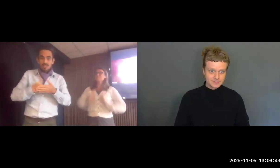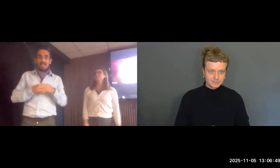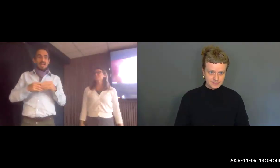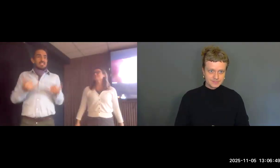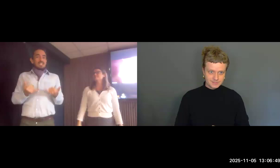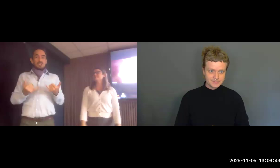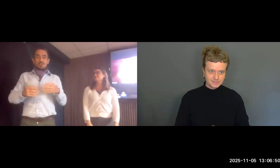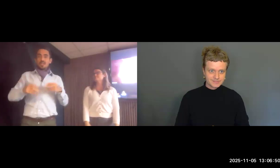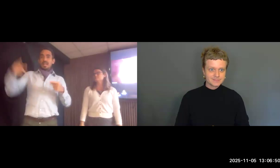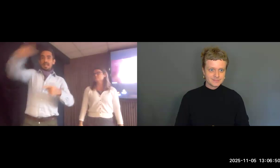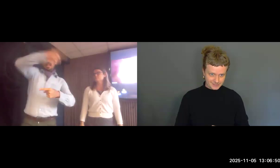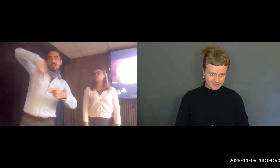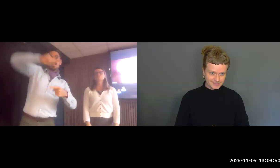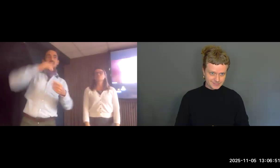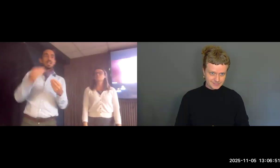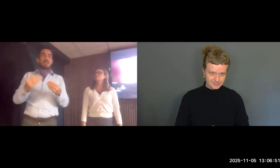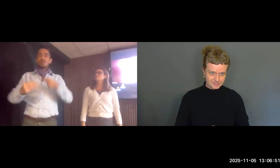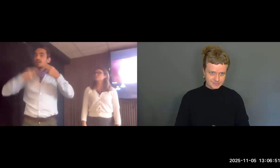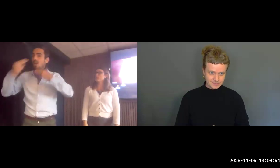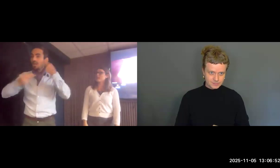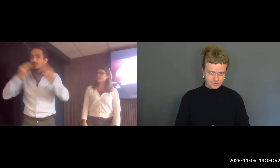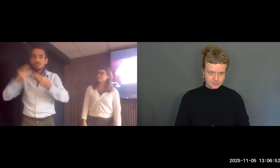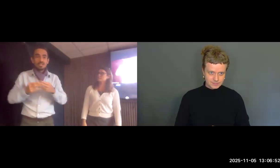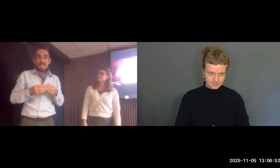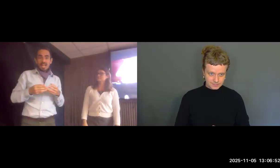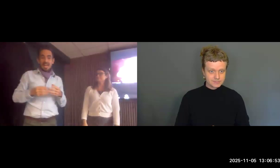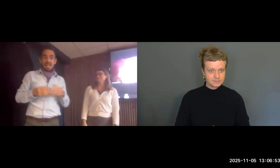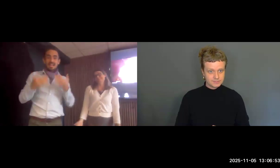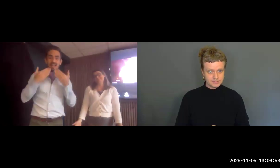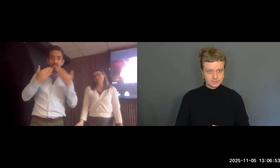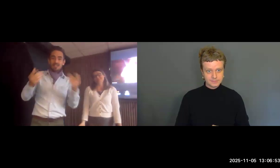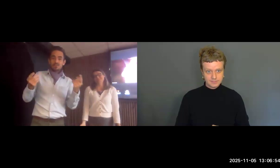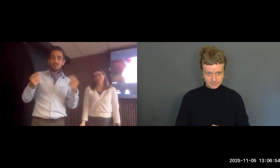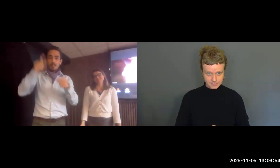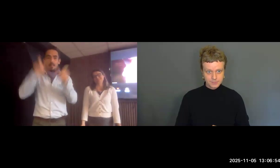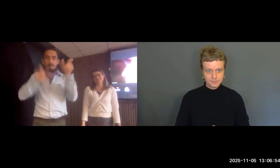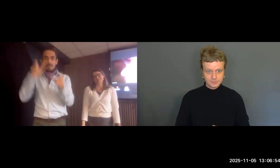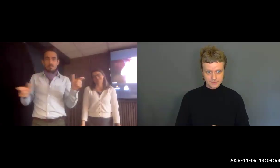We'll now close. And we… all people in the room will be taking a lunch break.